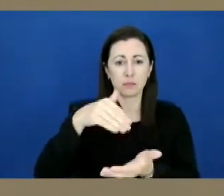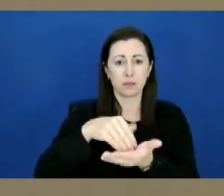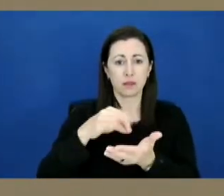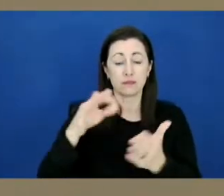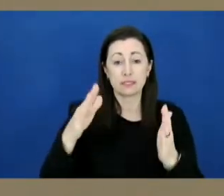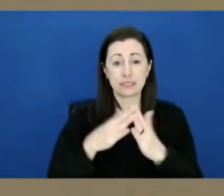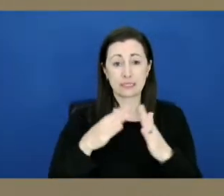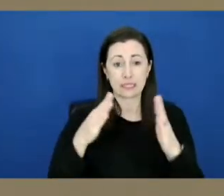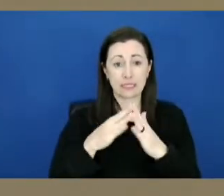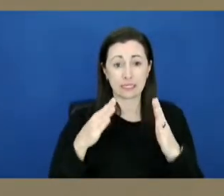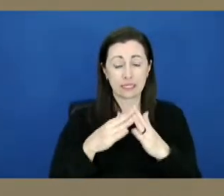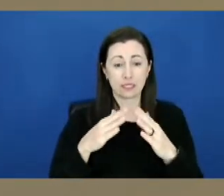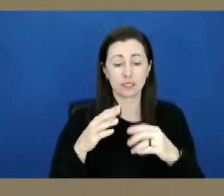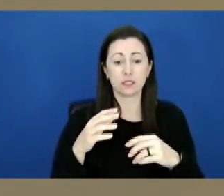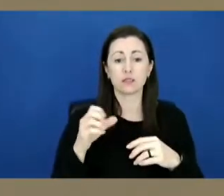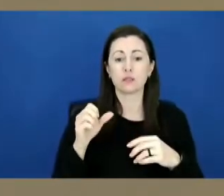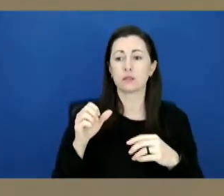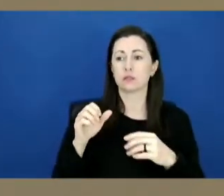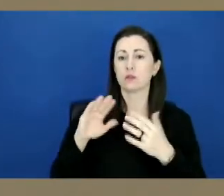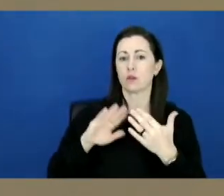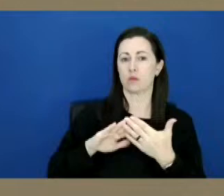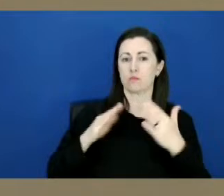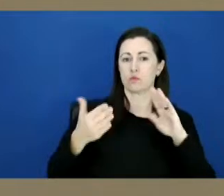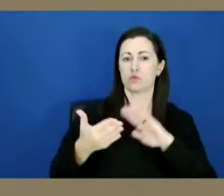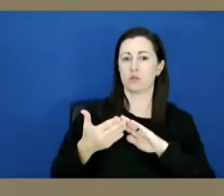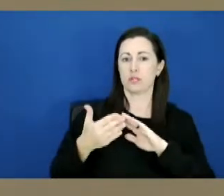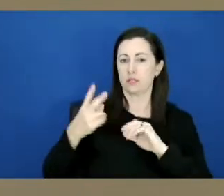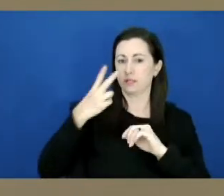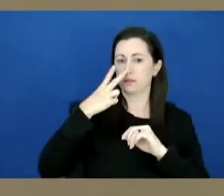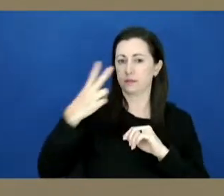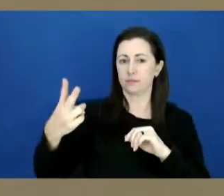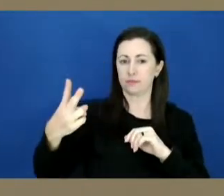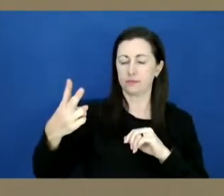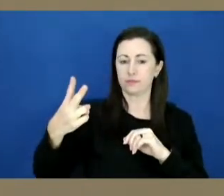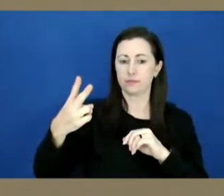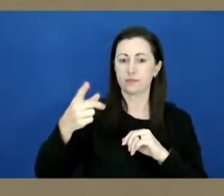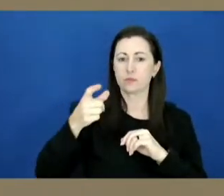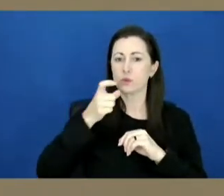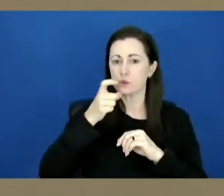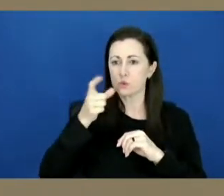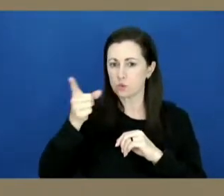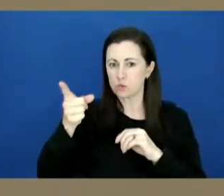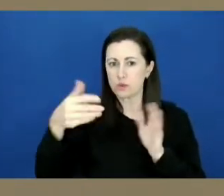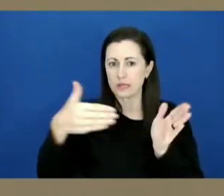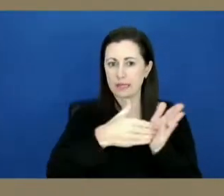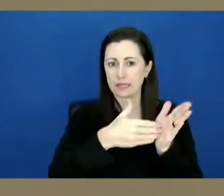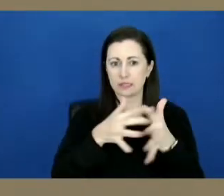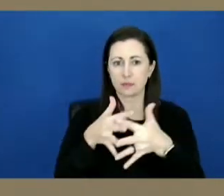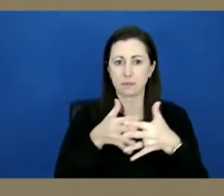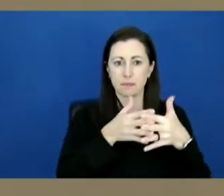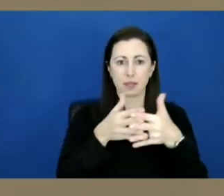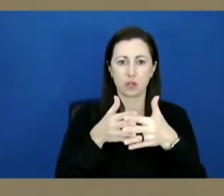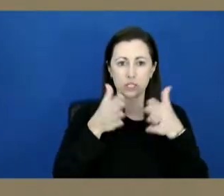THEM, AND THEY WOULD STOP IN THE